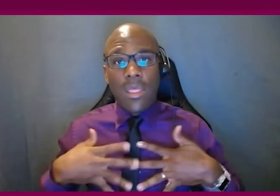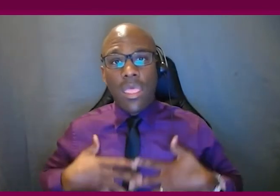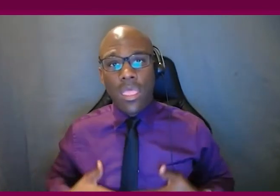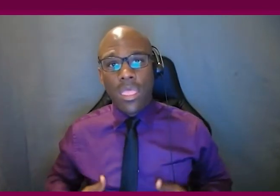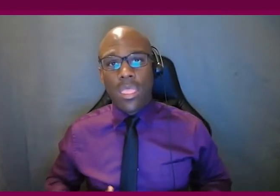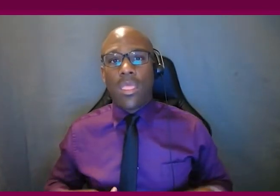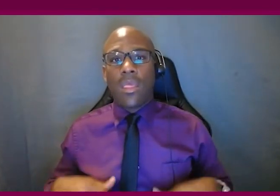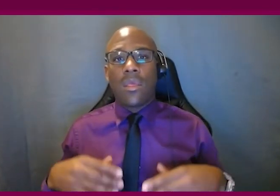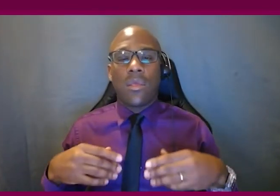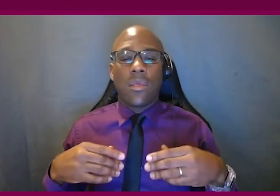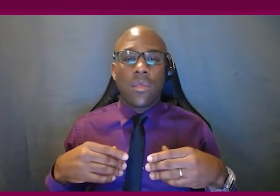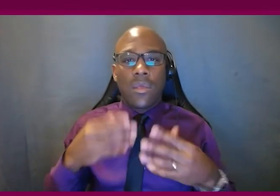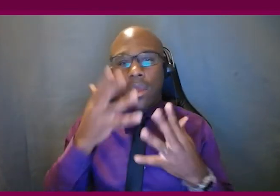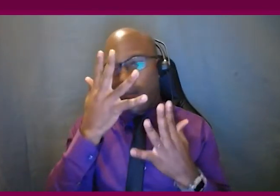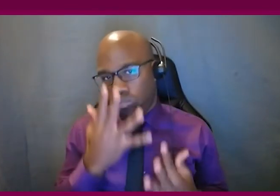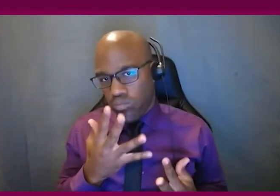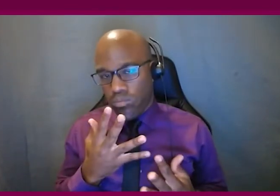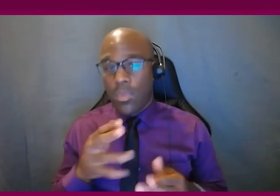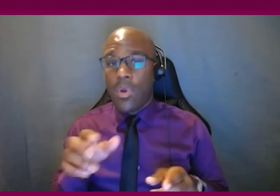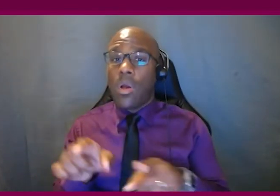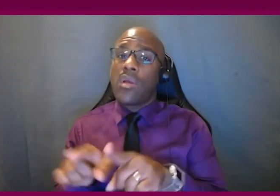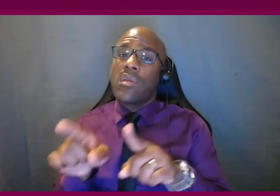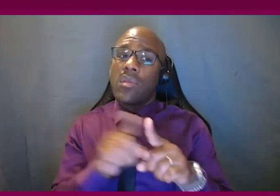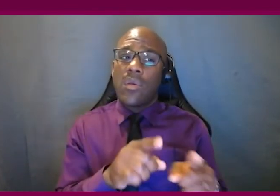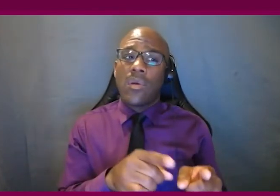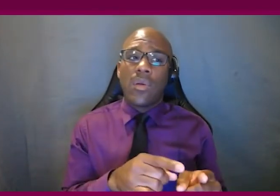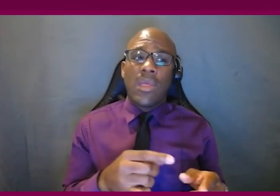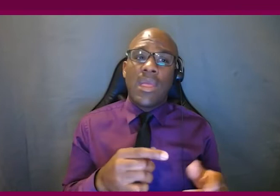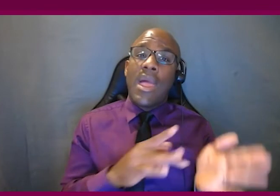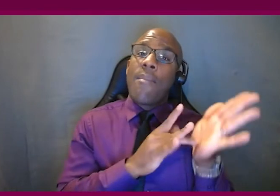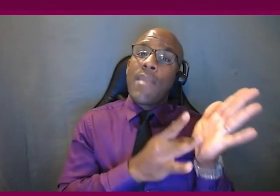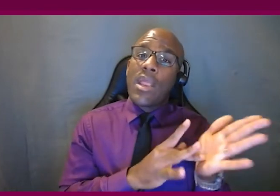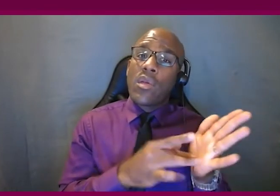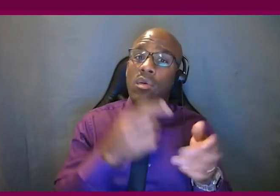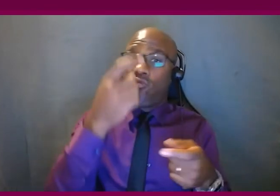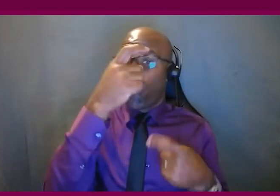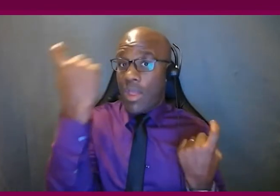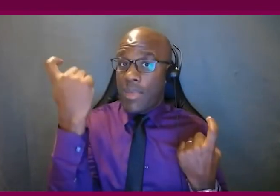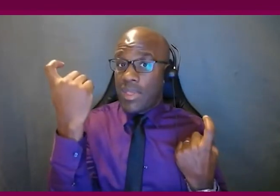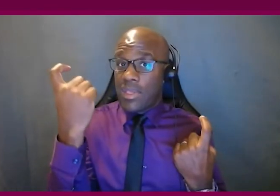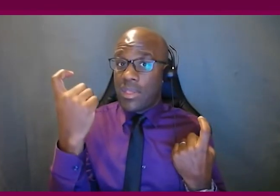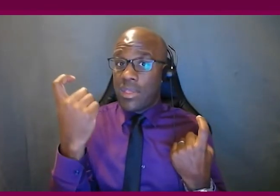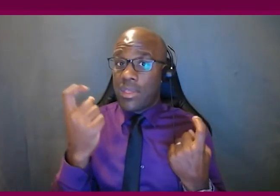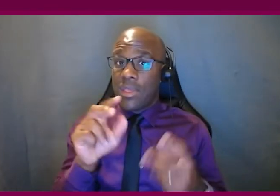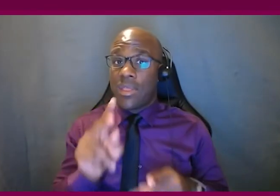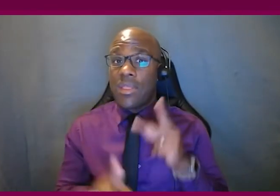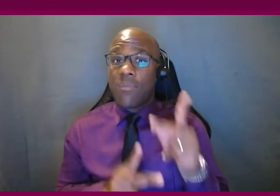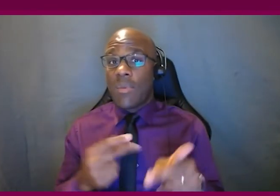I mentioned earlier that I had a lot of big orthopedic surgeries and it wasn't until I